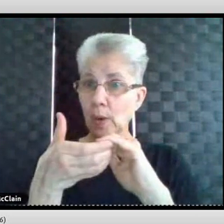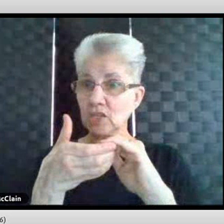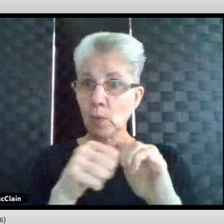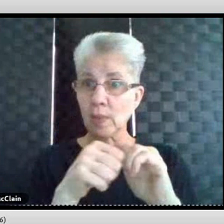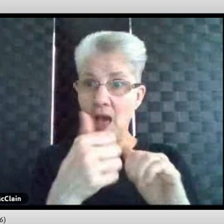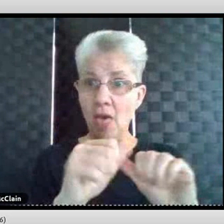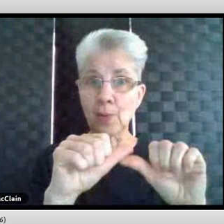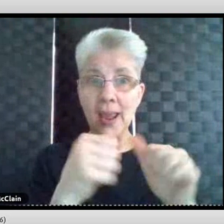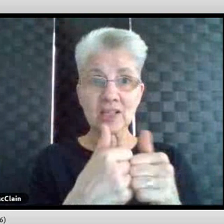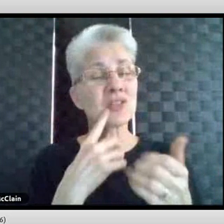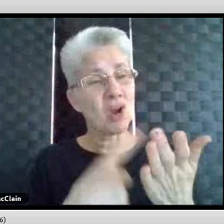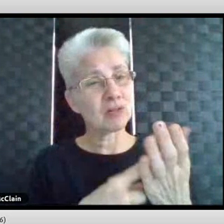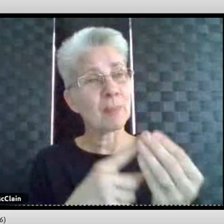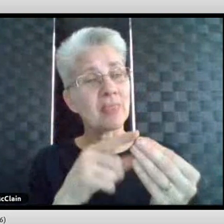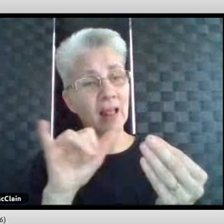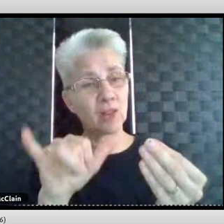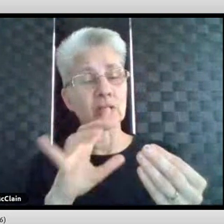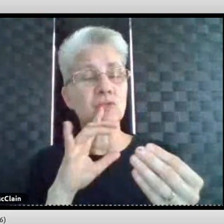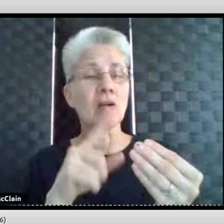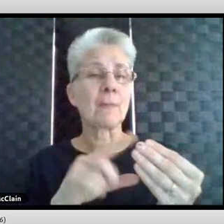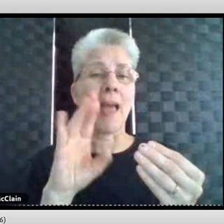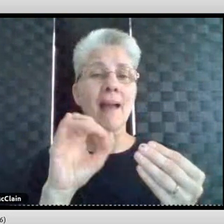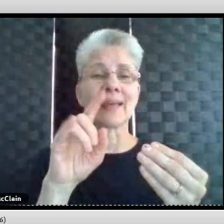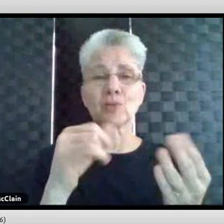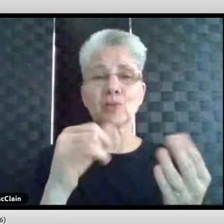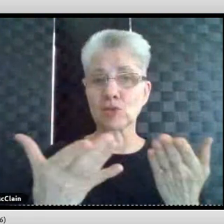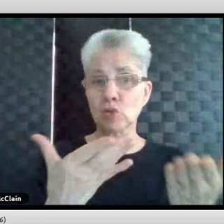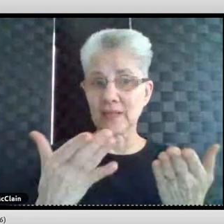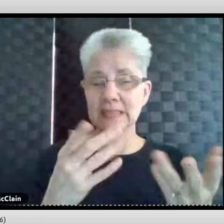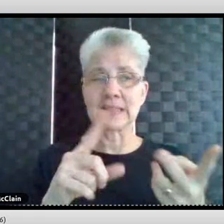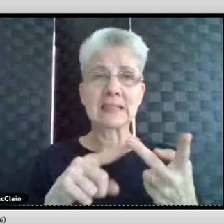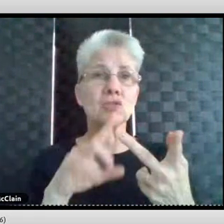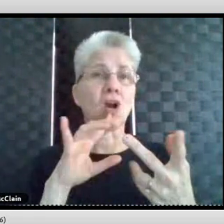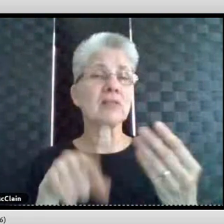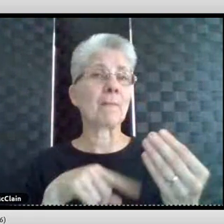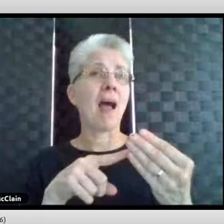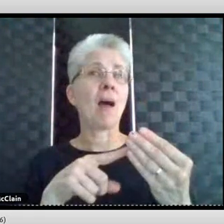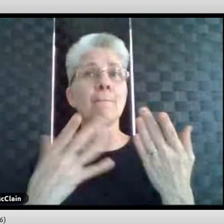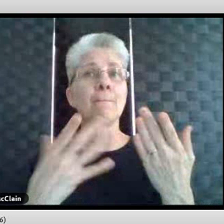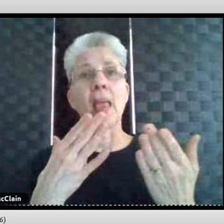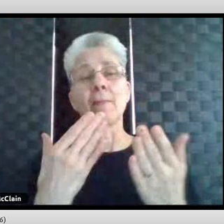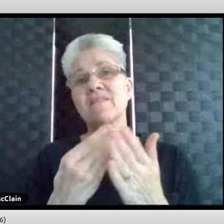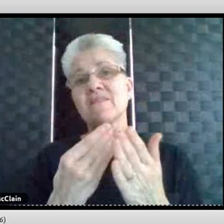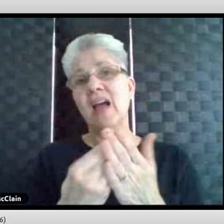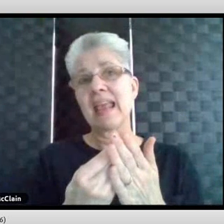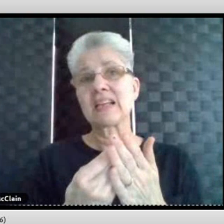Well, we kind of touched on that, didn't we? We talked about county services, we've talked about maybe financial institutions,